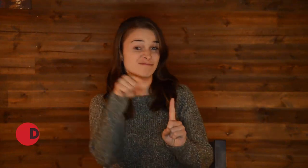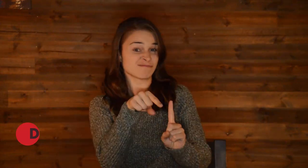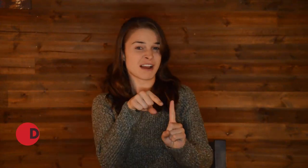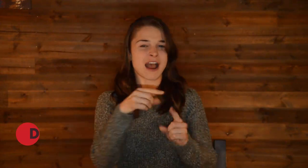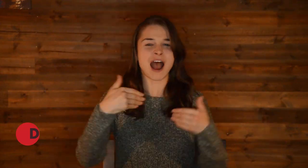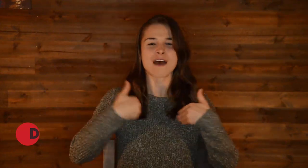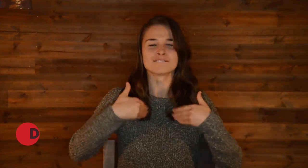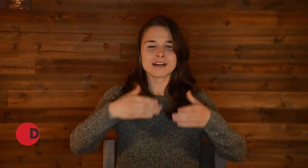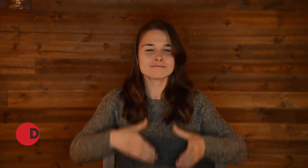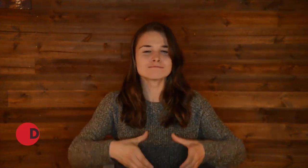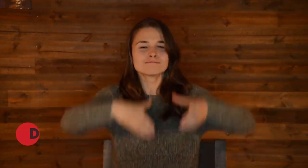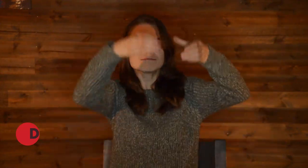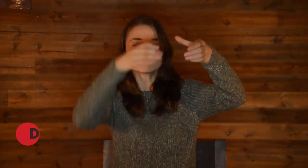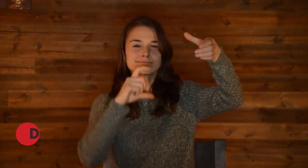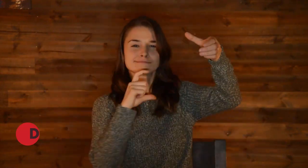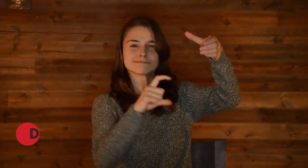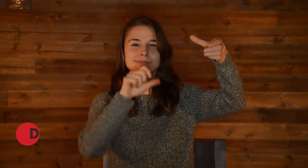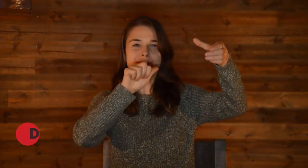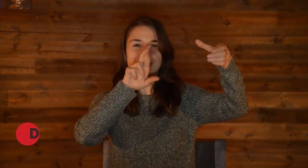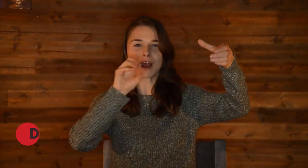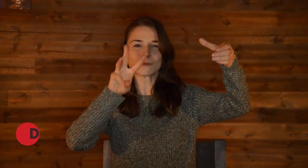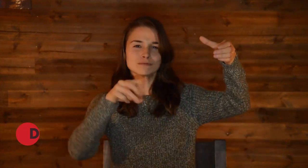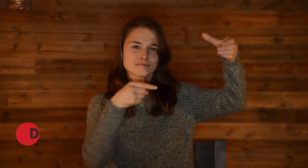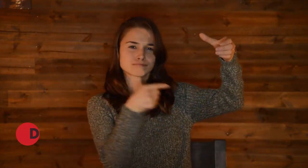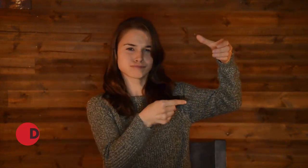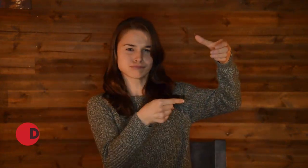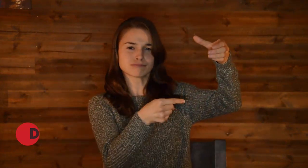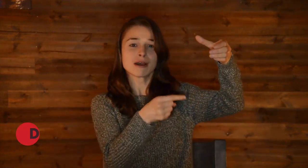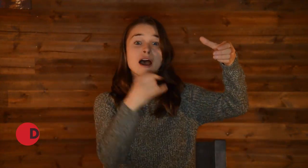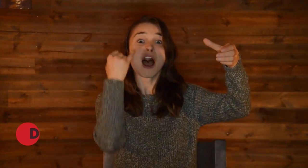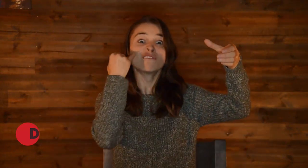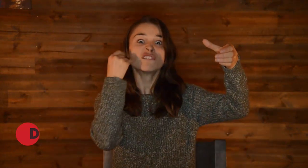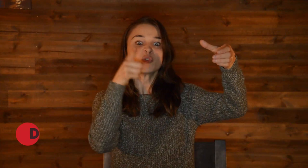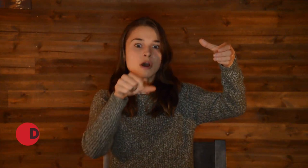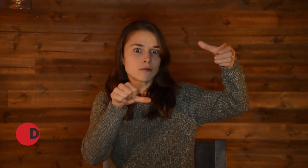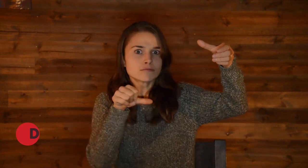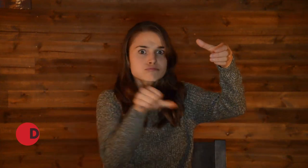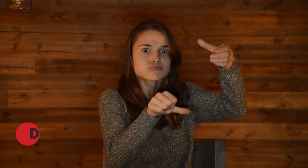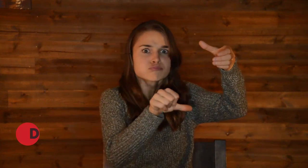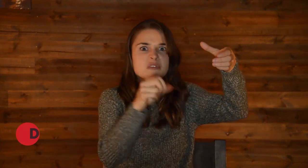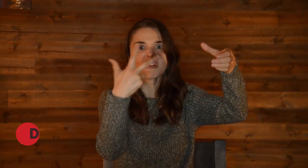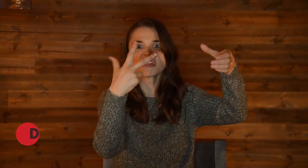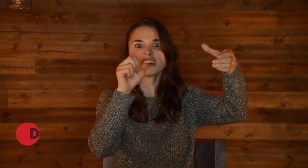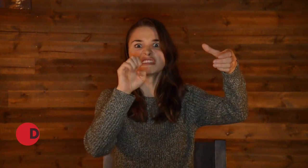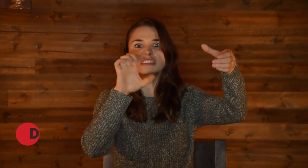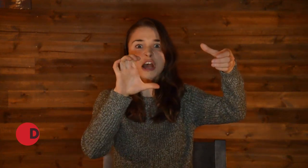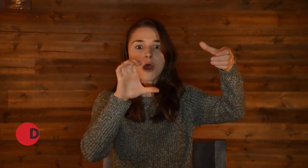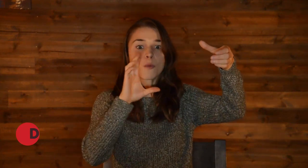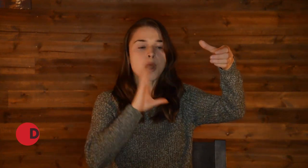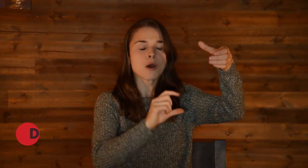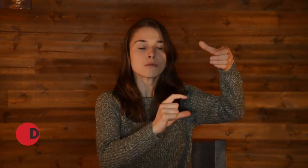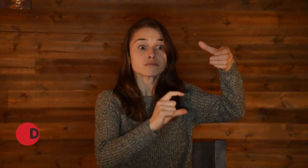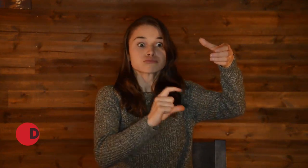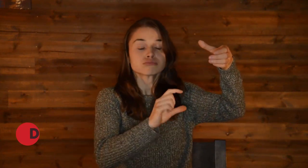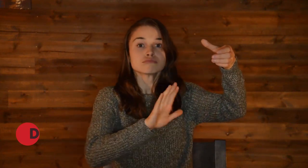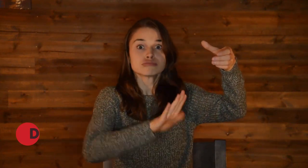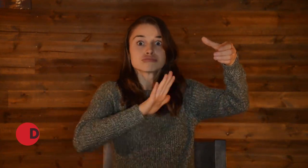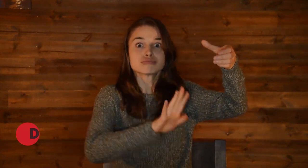On the APS, an arrow on the tactile locator tool has a vibrating surface